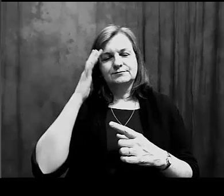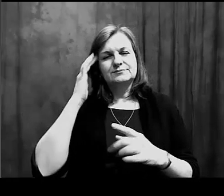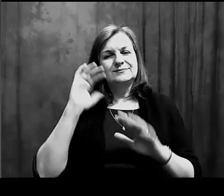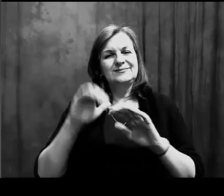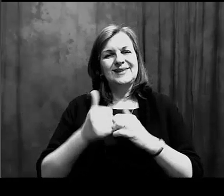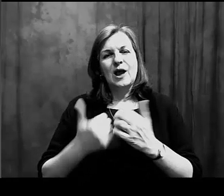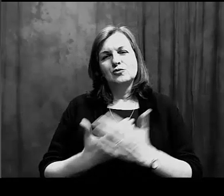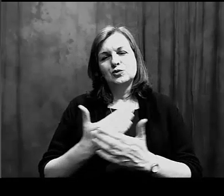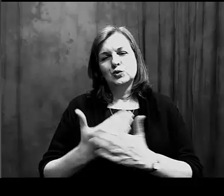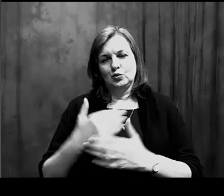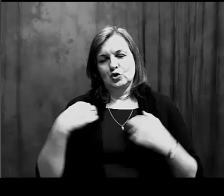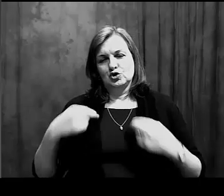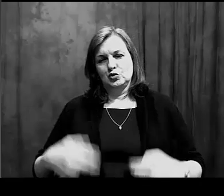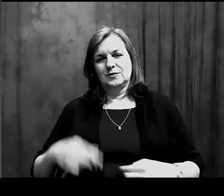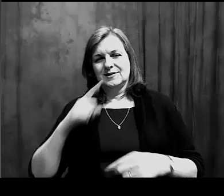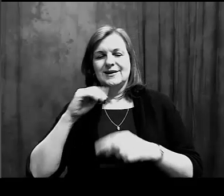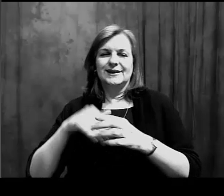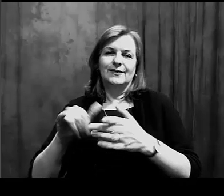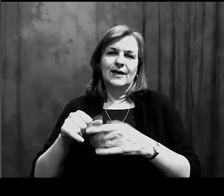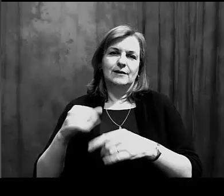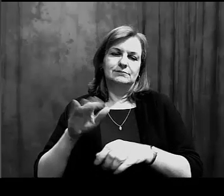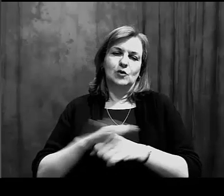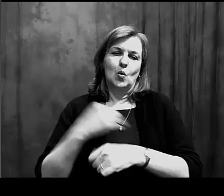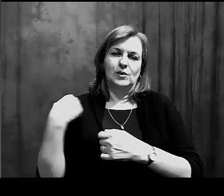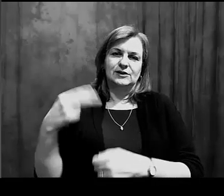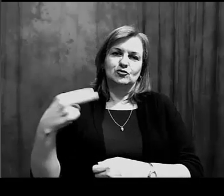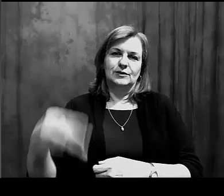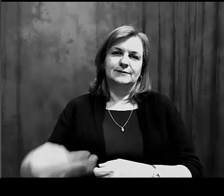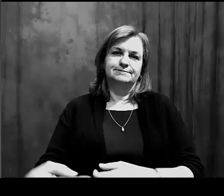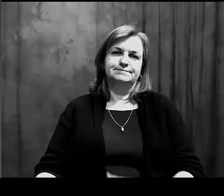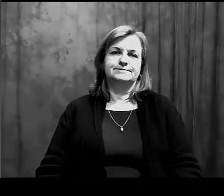so just to give you a relative sense of how new humans are in this whole landscape